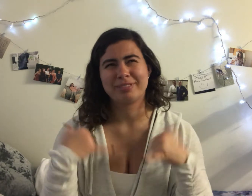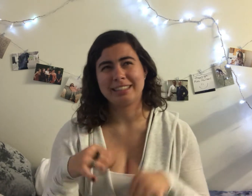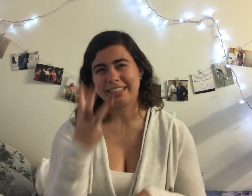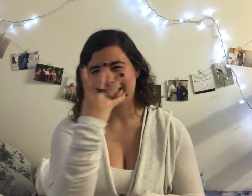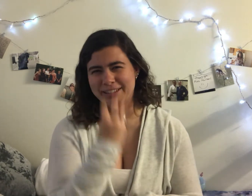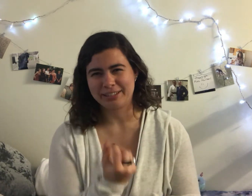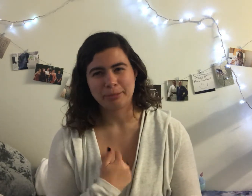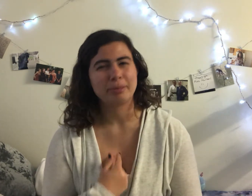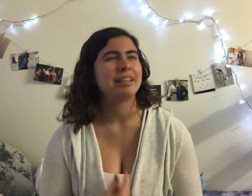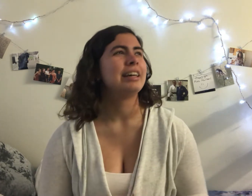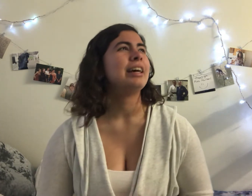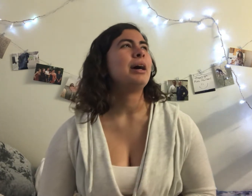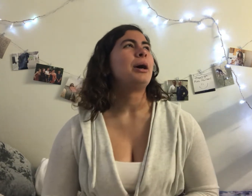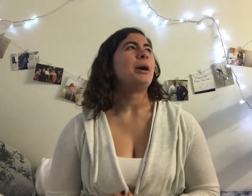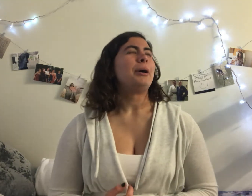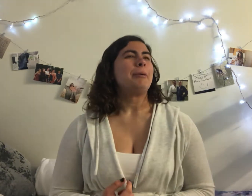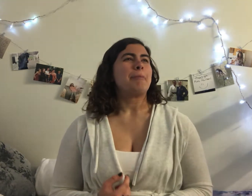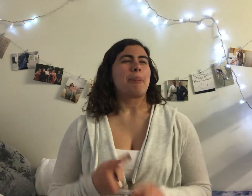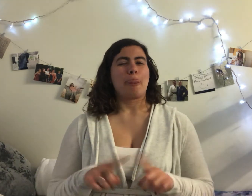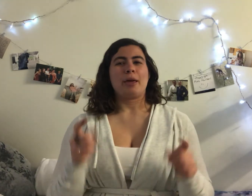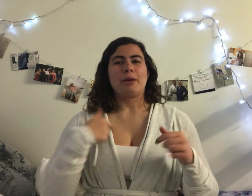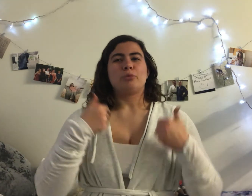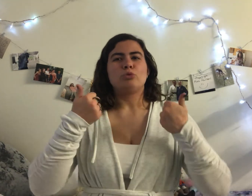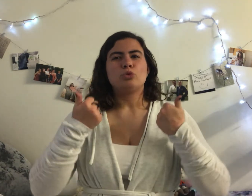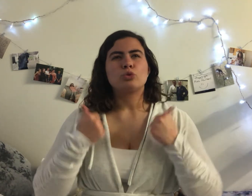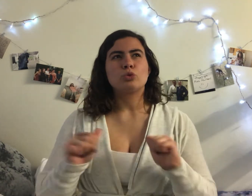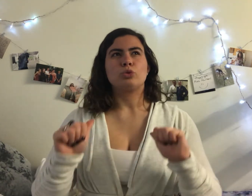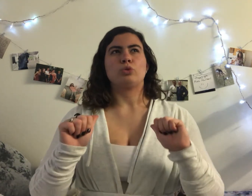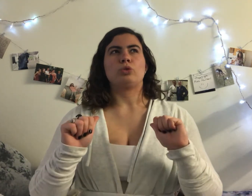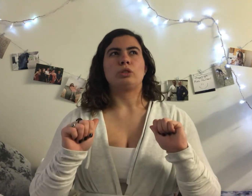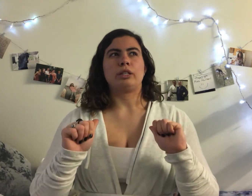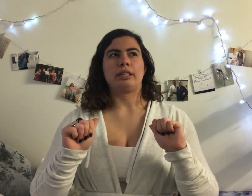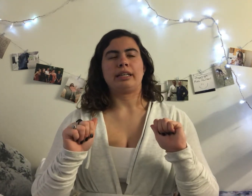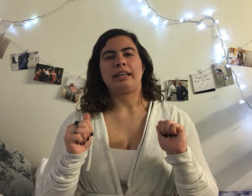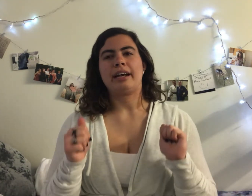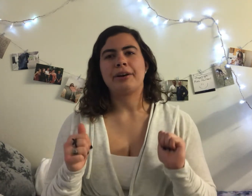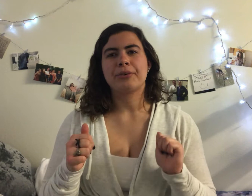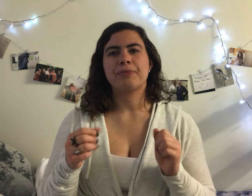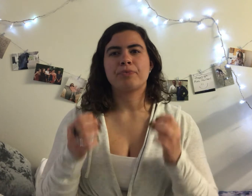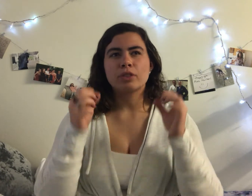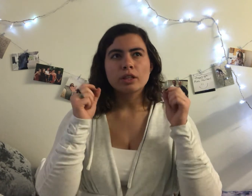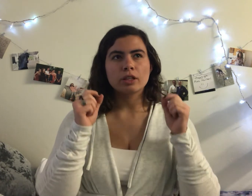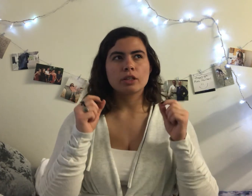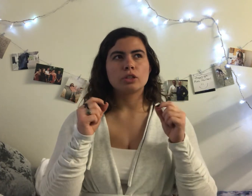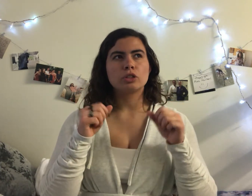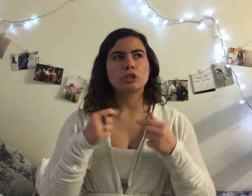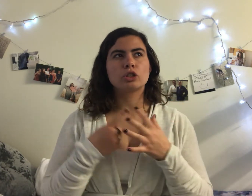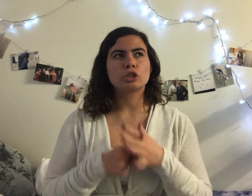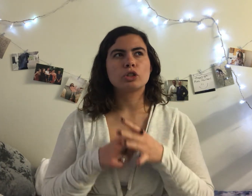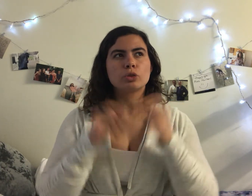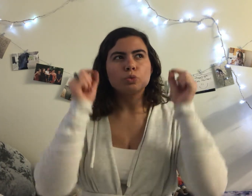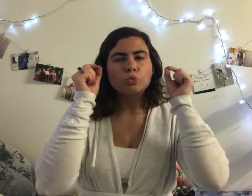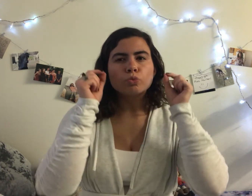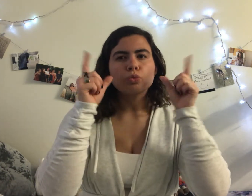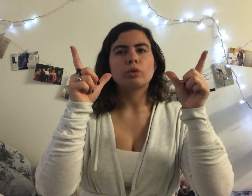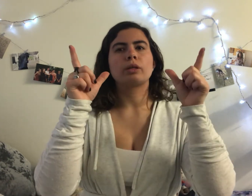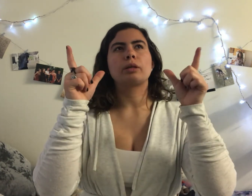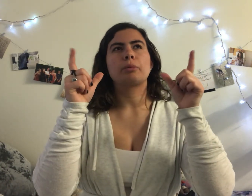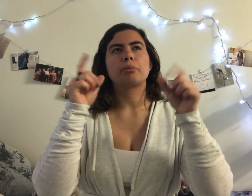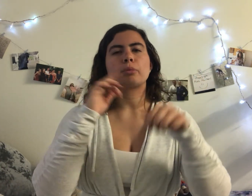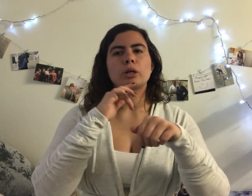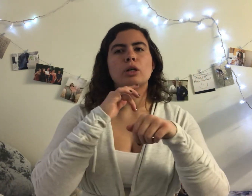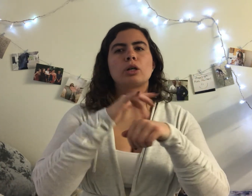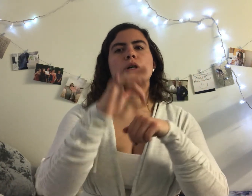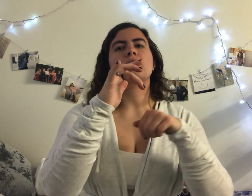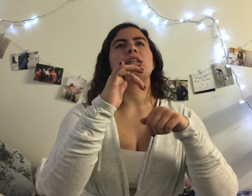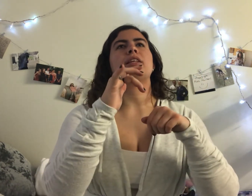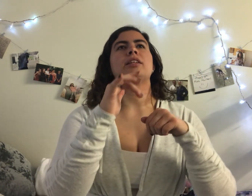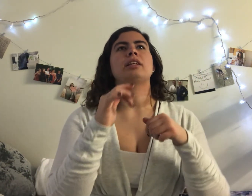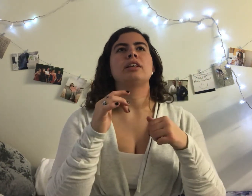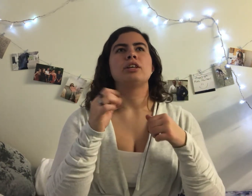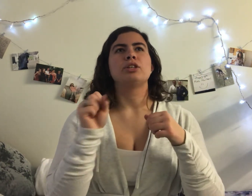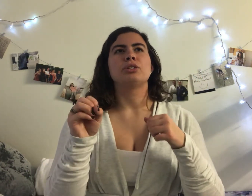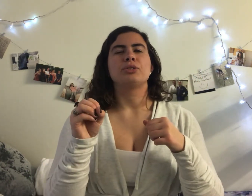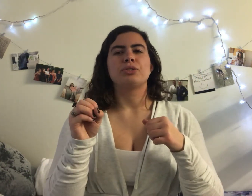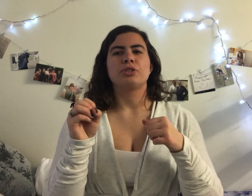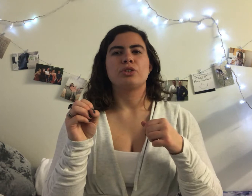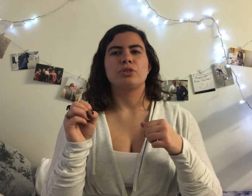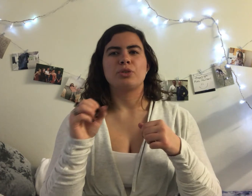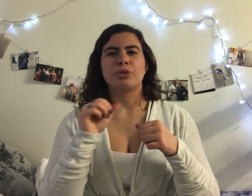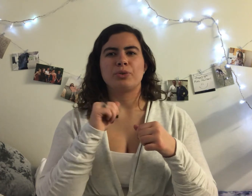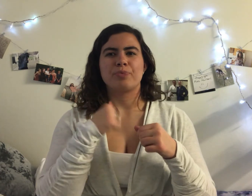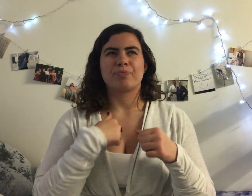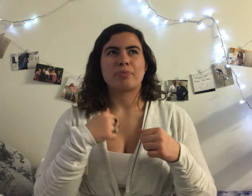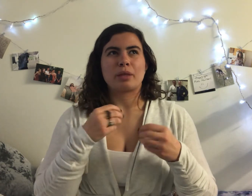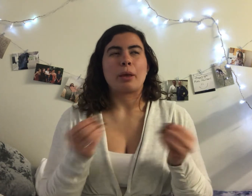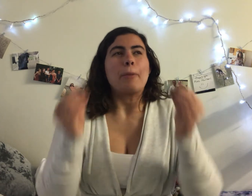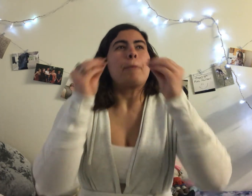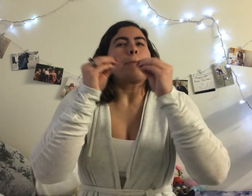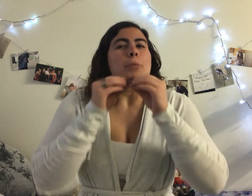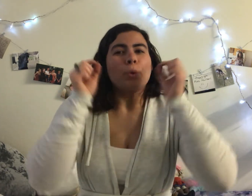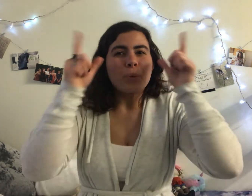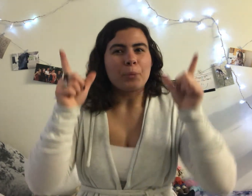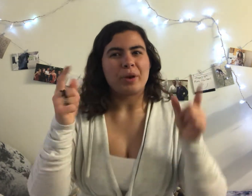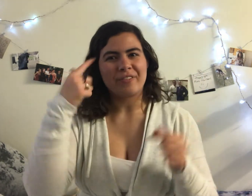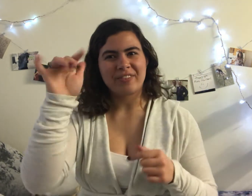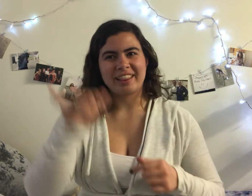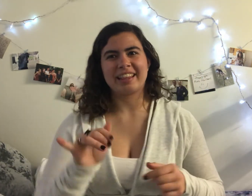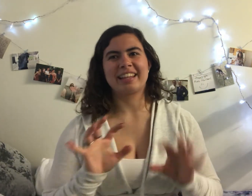I'm still asleep. I'm going to try to start getting up a bit earlier so I can be more awake in that class.